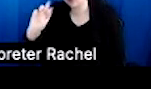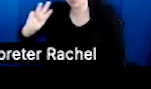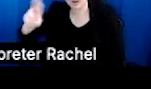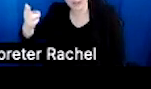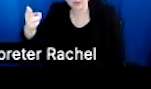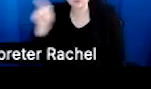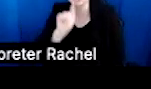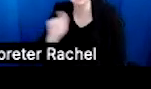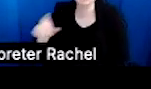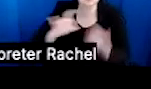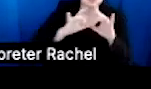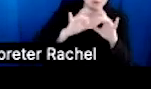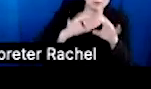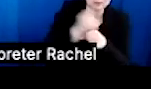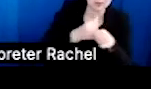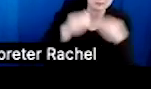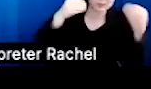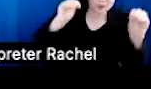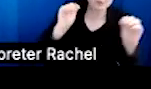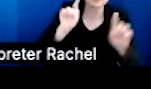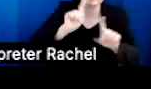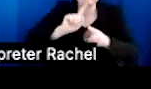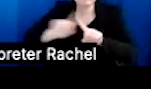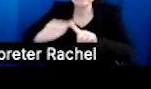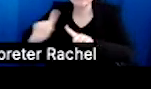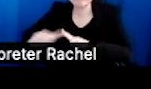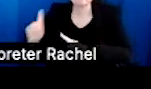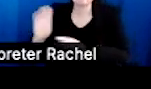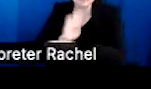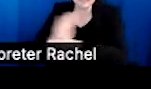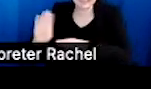shops across the country. Museum workers and other workers are coming to recognize